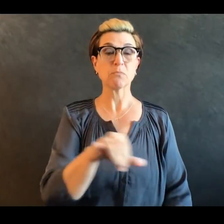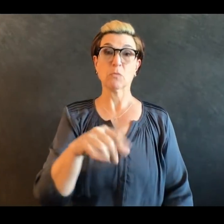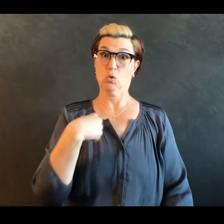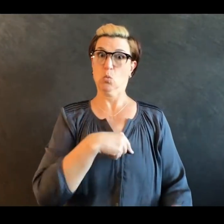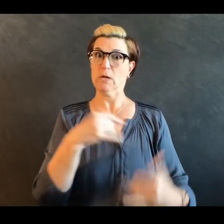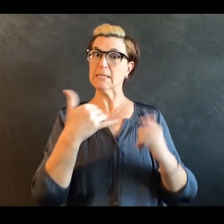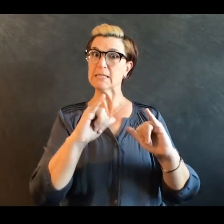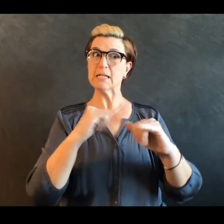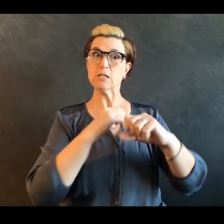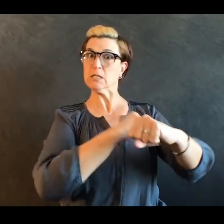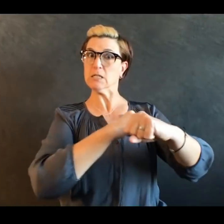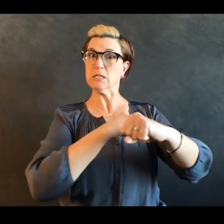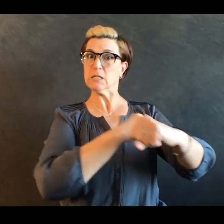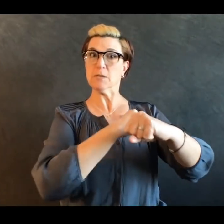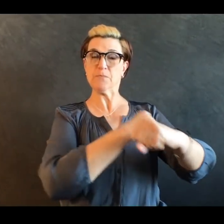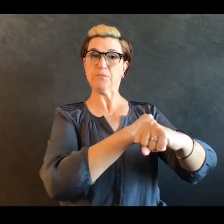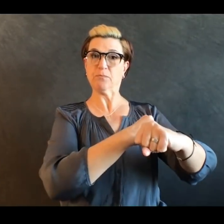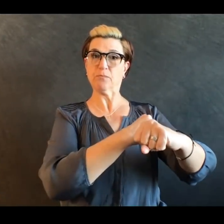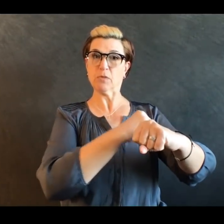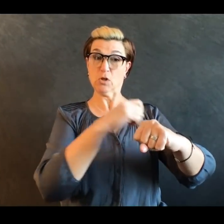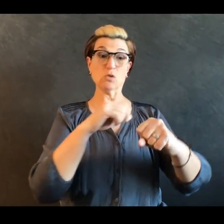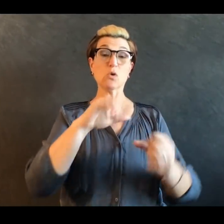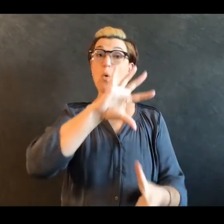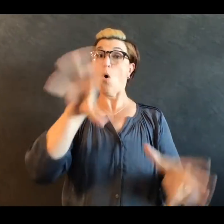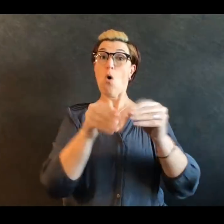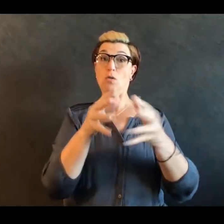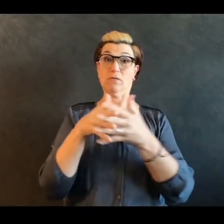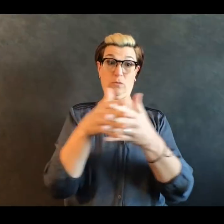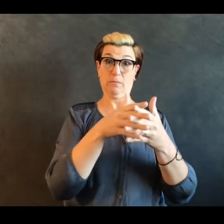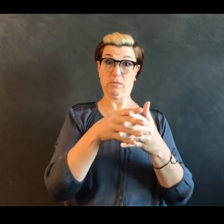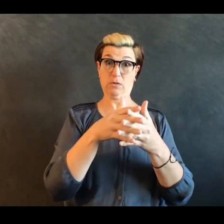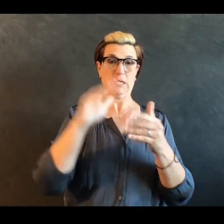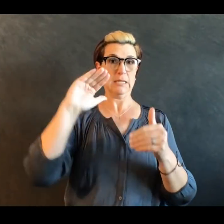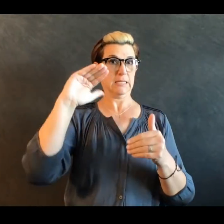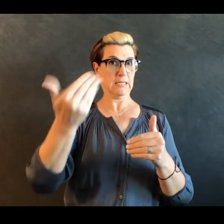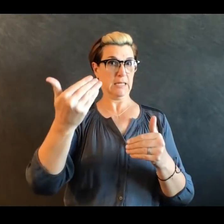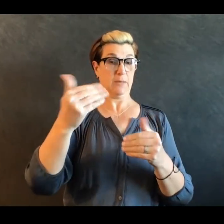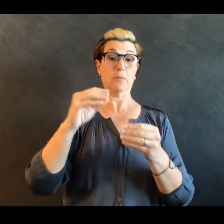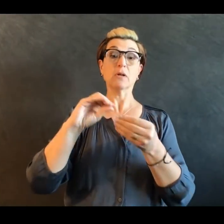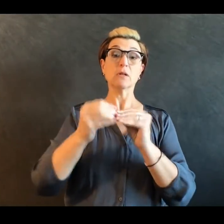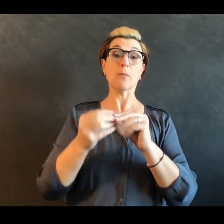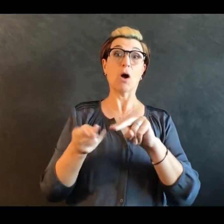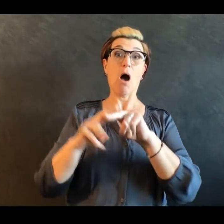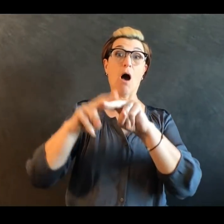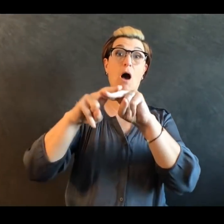nationwide we have passed the peak on new cases hopefully that will continue